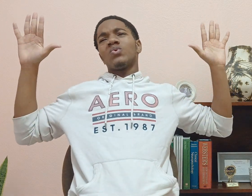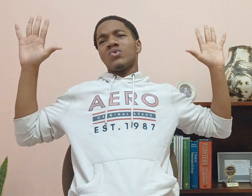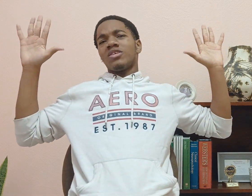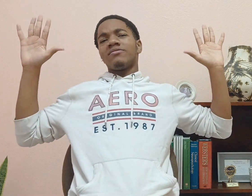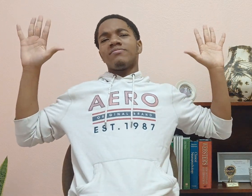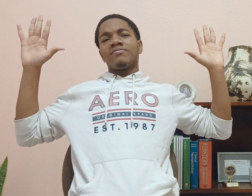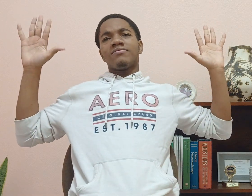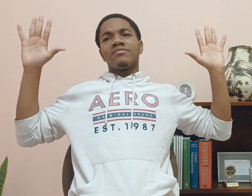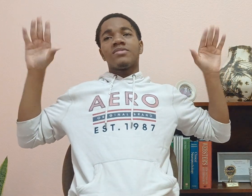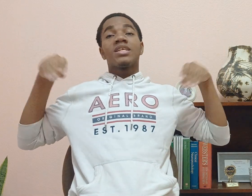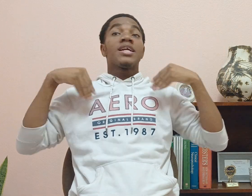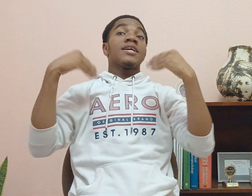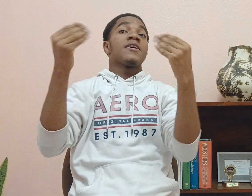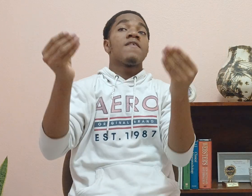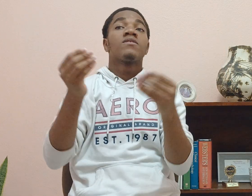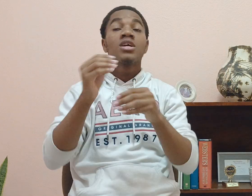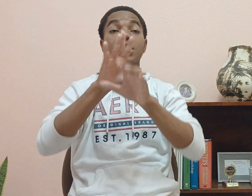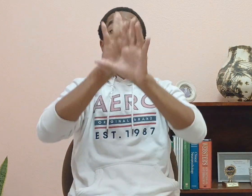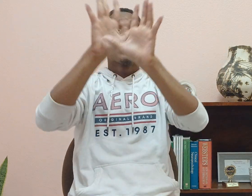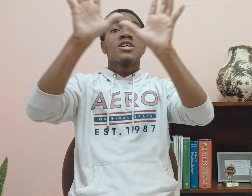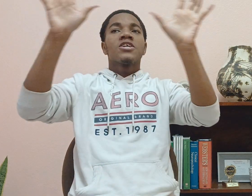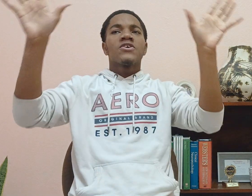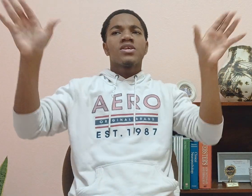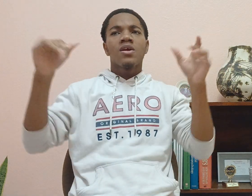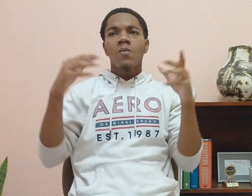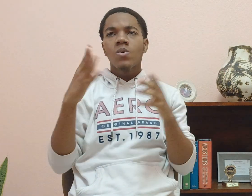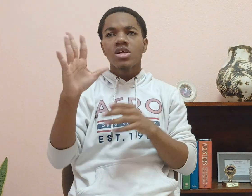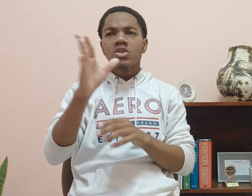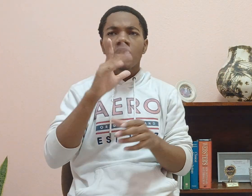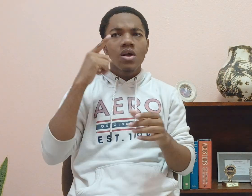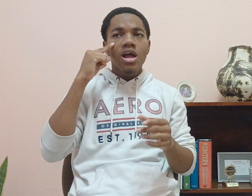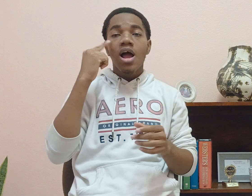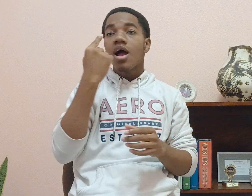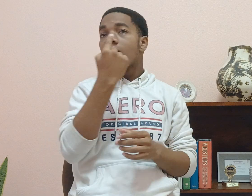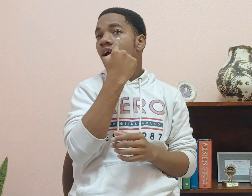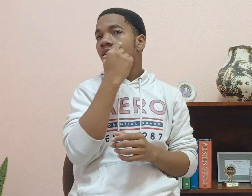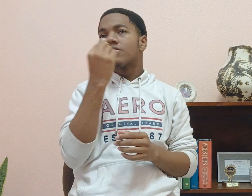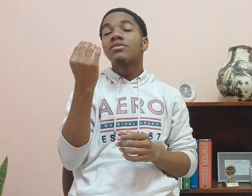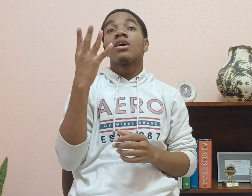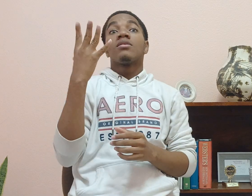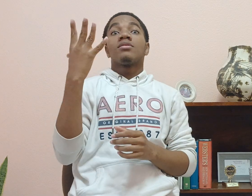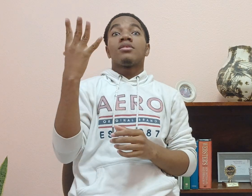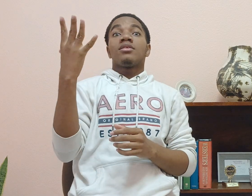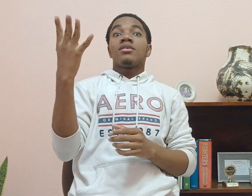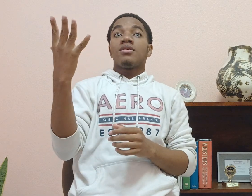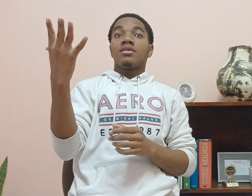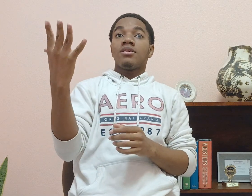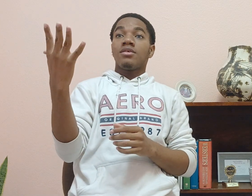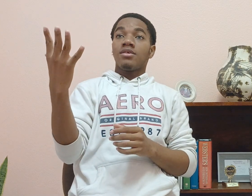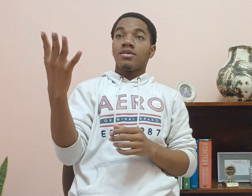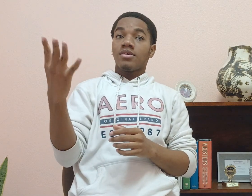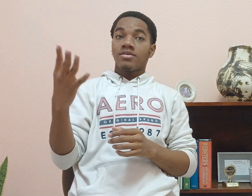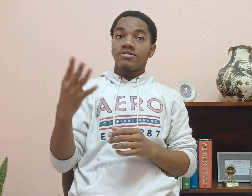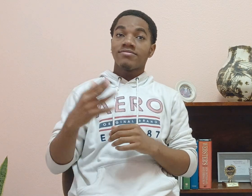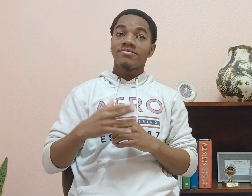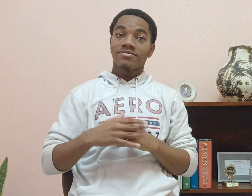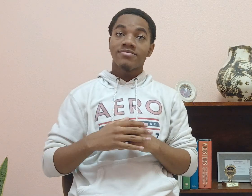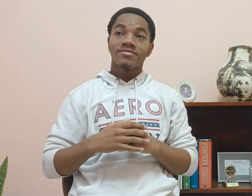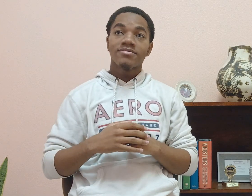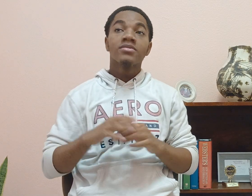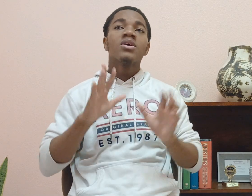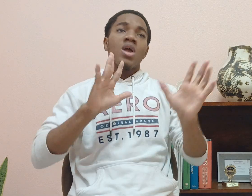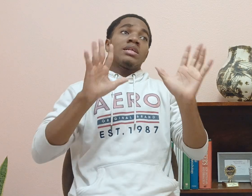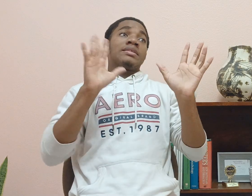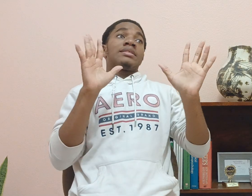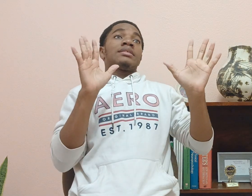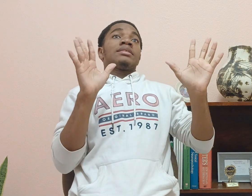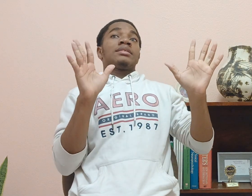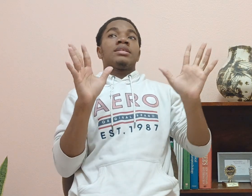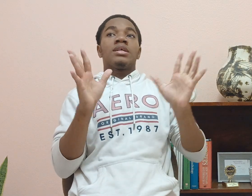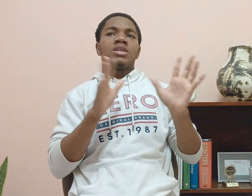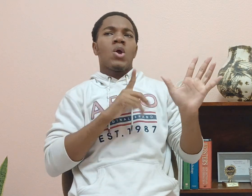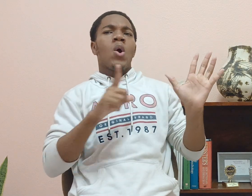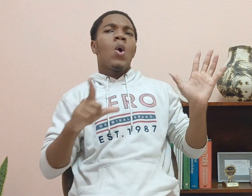giving light to the eyes. 9 The fear of the Lord is pure,